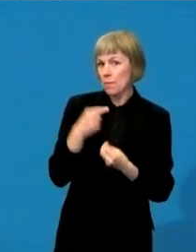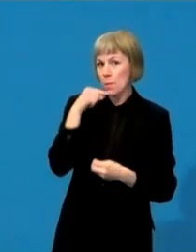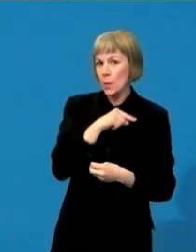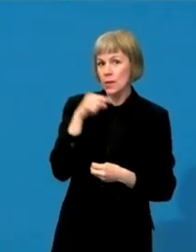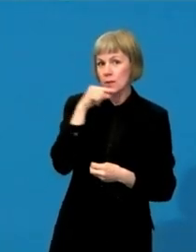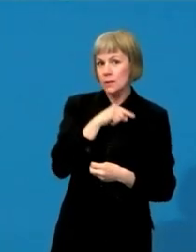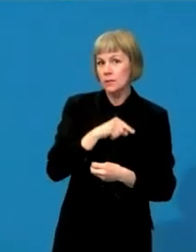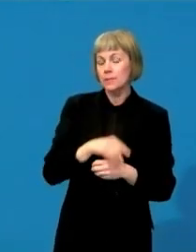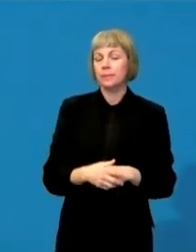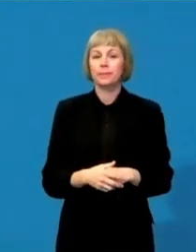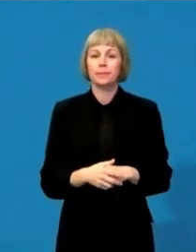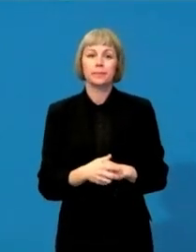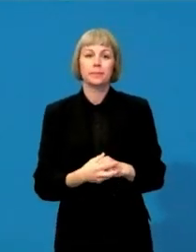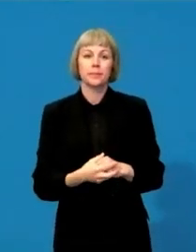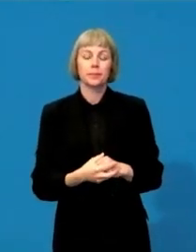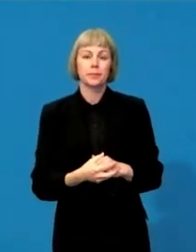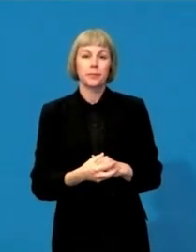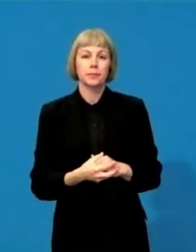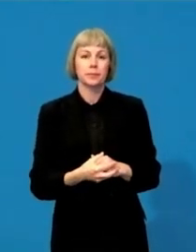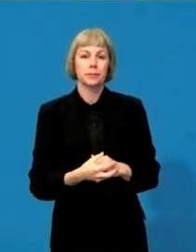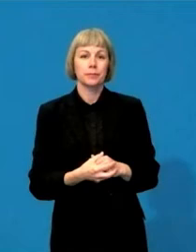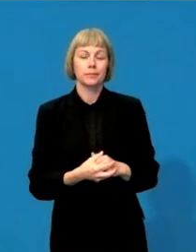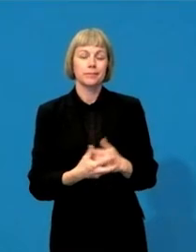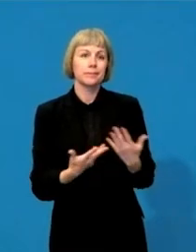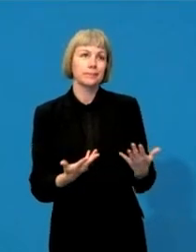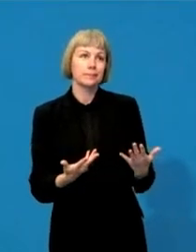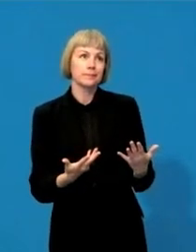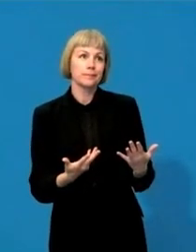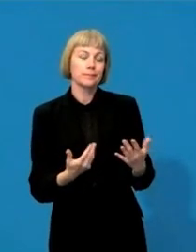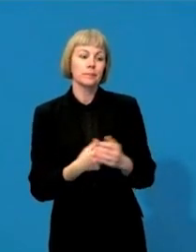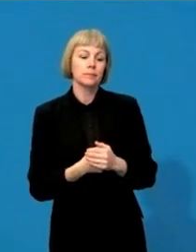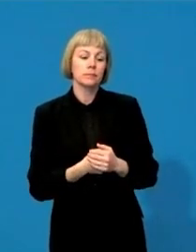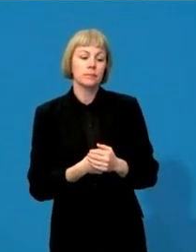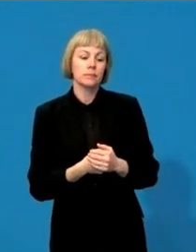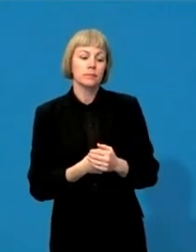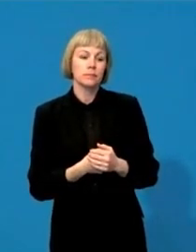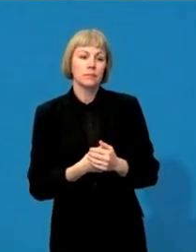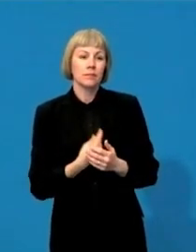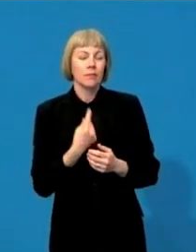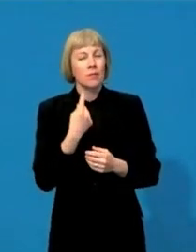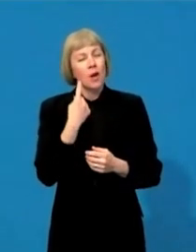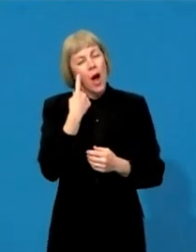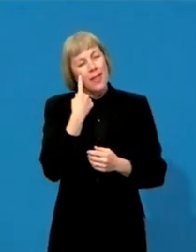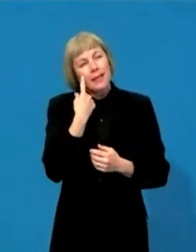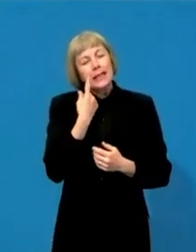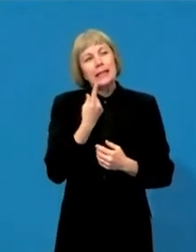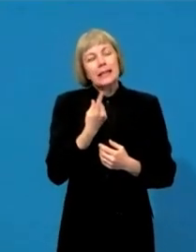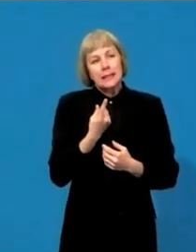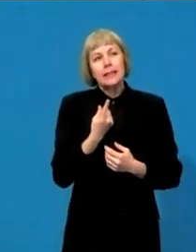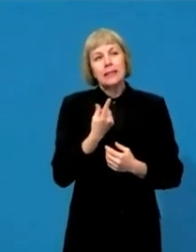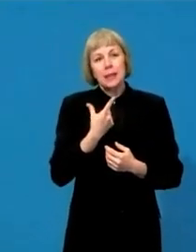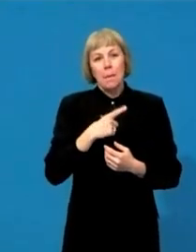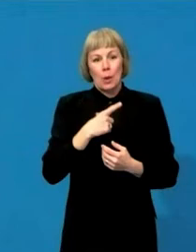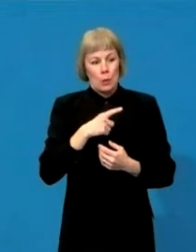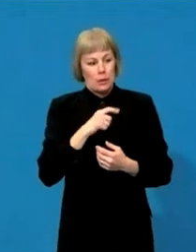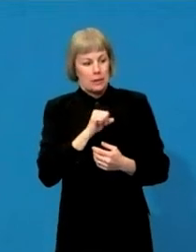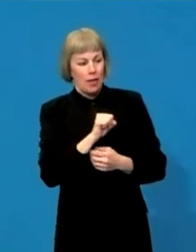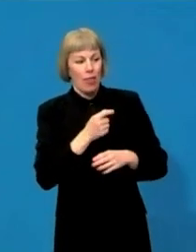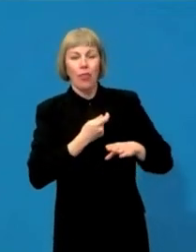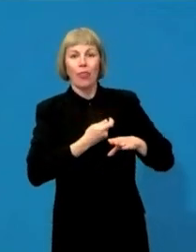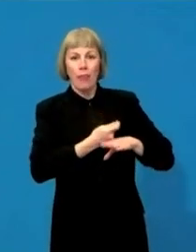Probably therapeutically because of the - what they were doing.